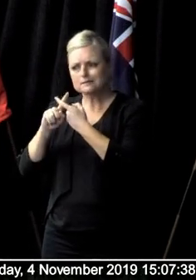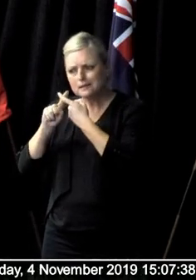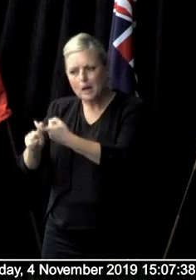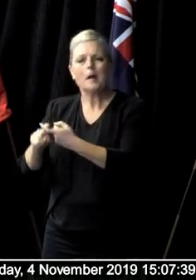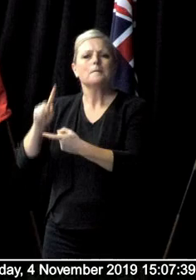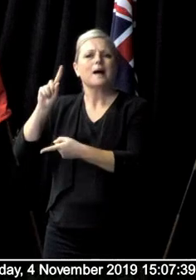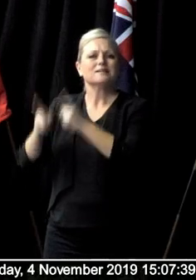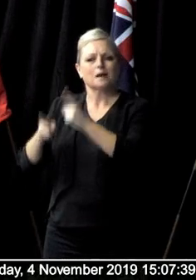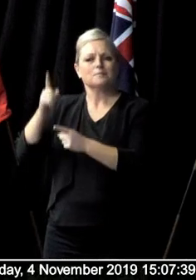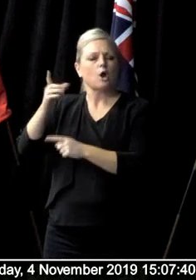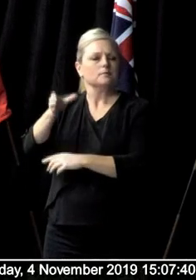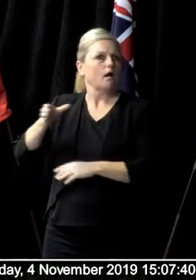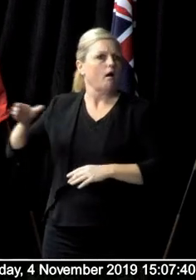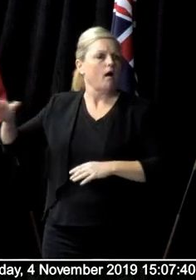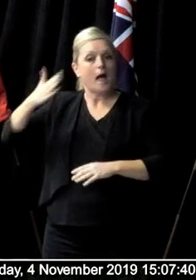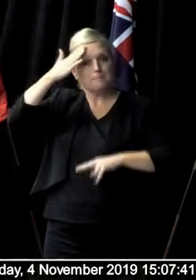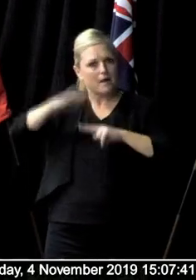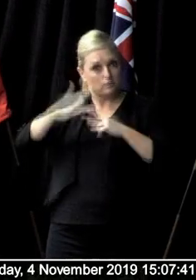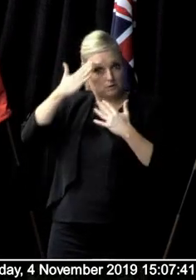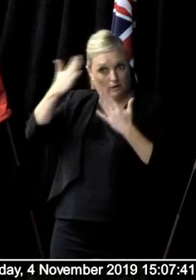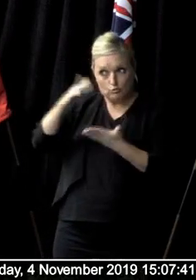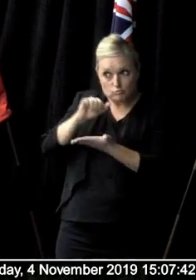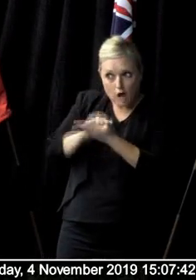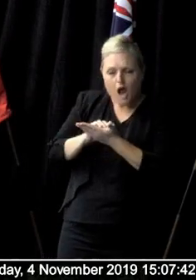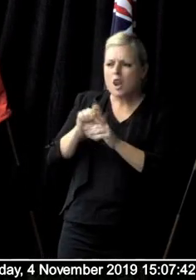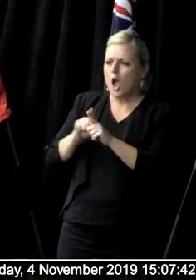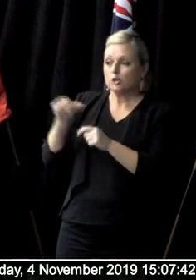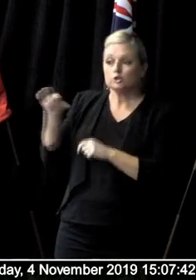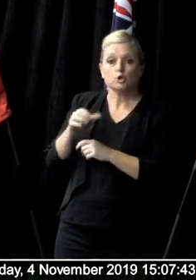For example, they attend cooking instead of maths, or other programs for students with